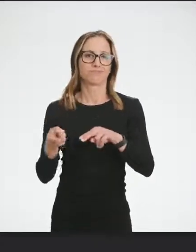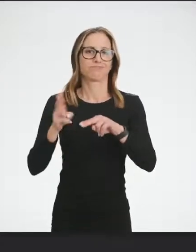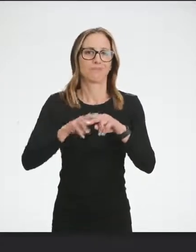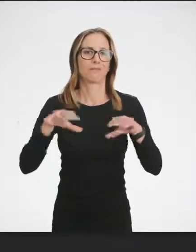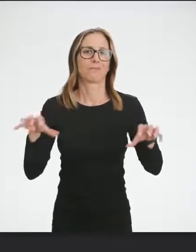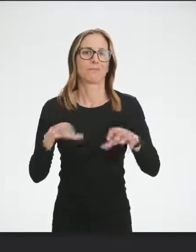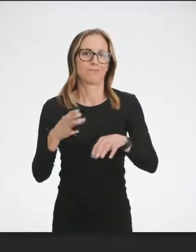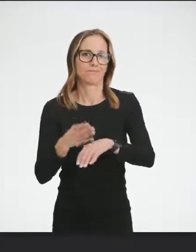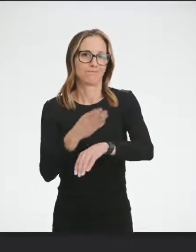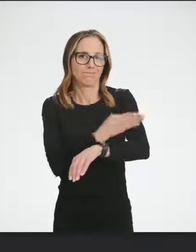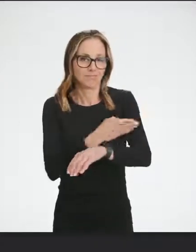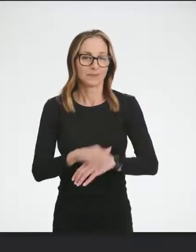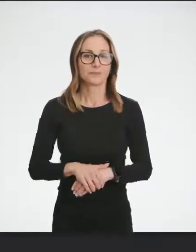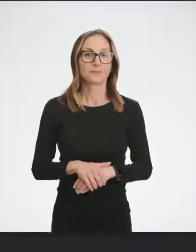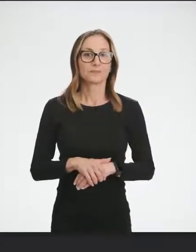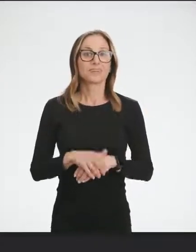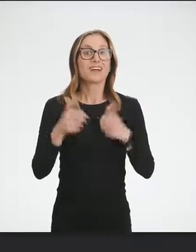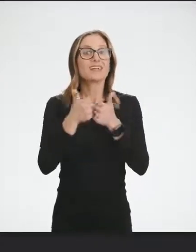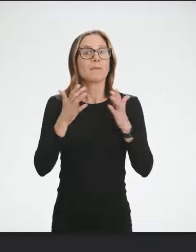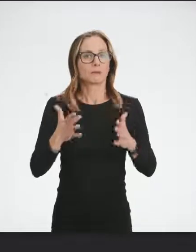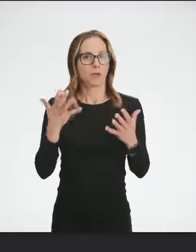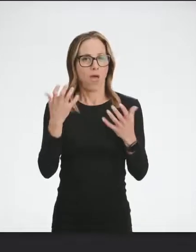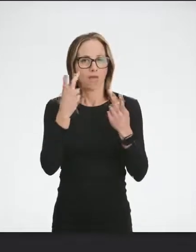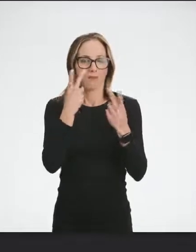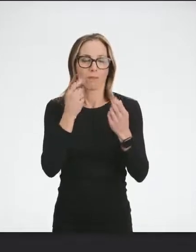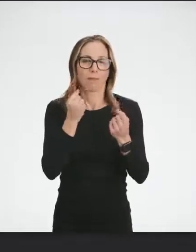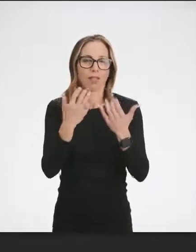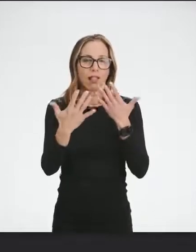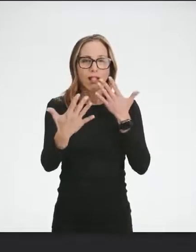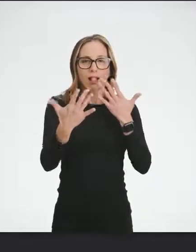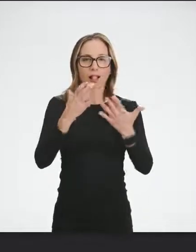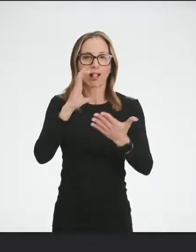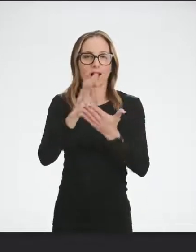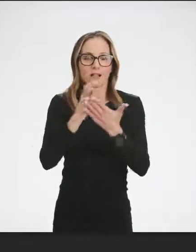Gamers also want to see these stunning visuals at the highest possible frame rate, but rendering